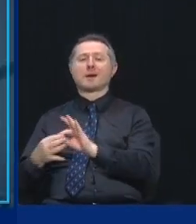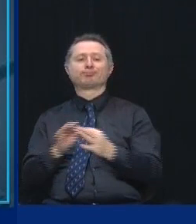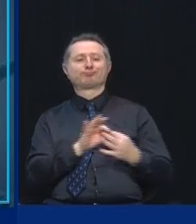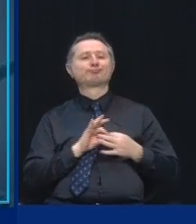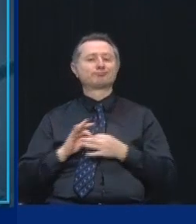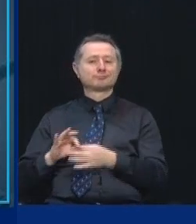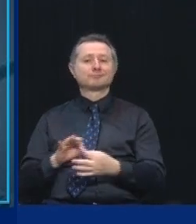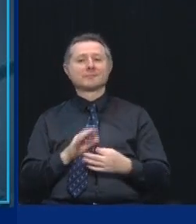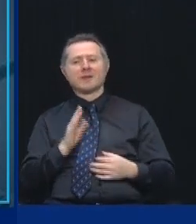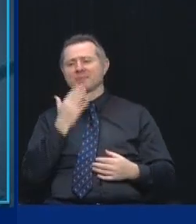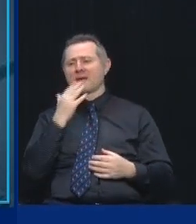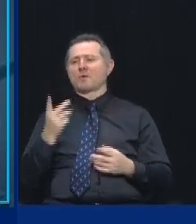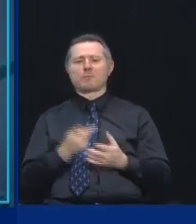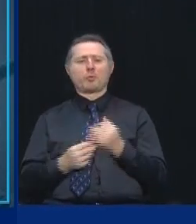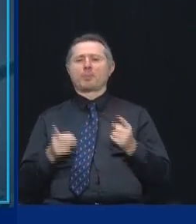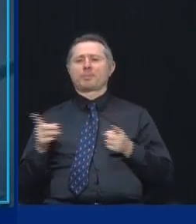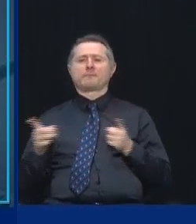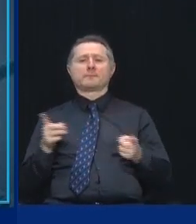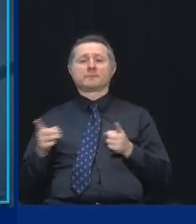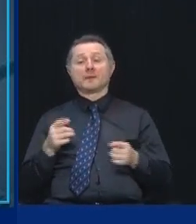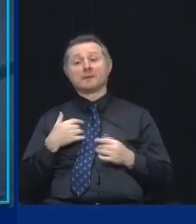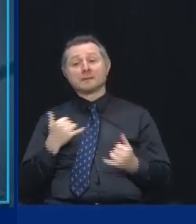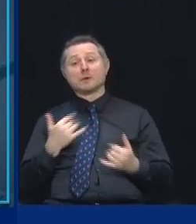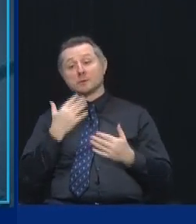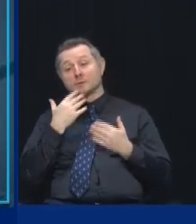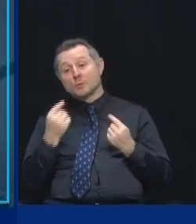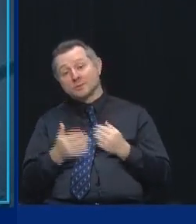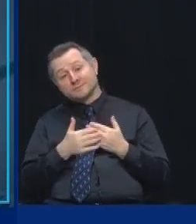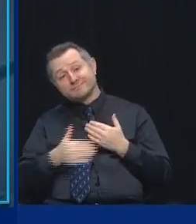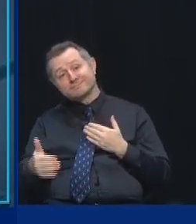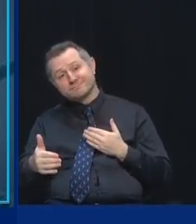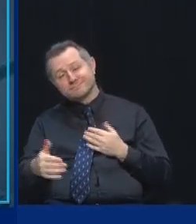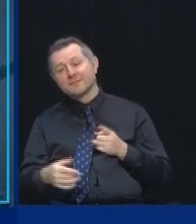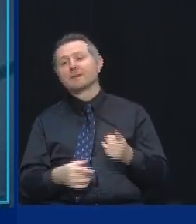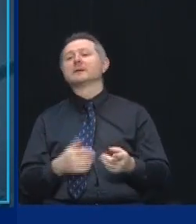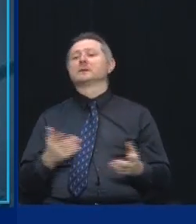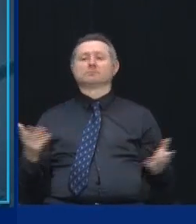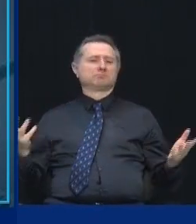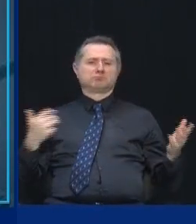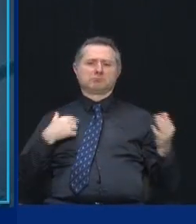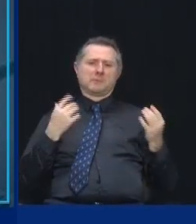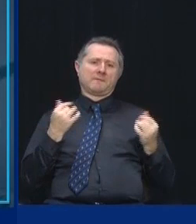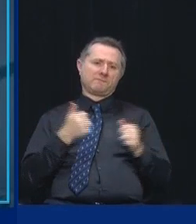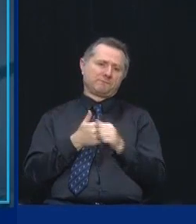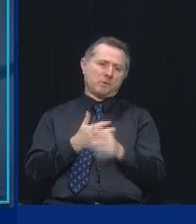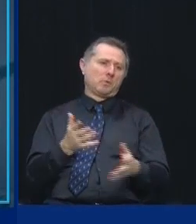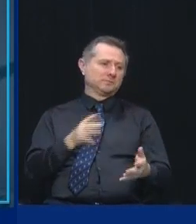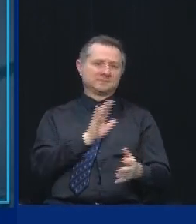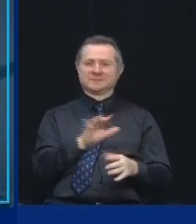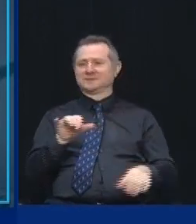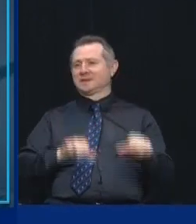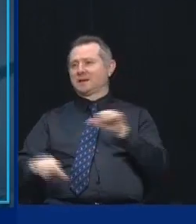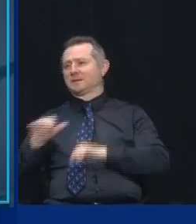BUT OUR POLICIES DO COMPLIMENT ONE ANOTHER AND I DON'T THINK THEY ENCUMBER ONE ANOTHER SO I WANT TO THANK THEM VERY MUCH.